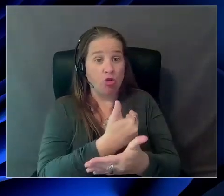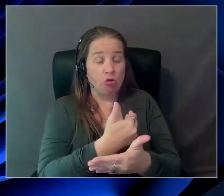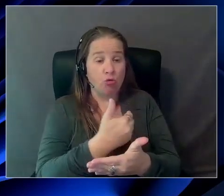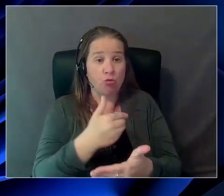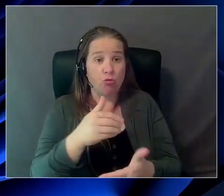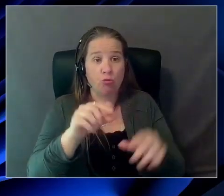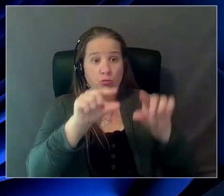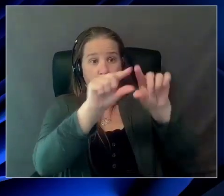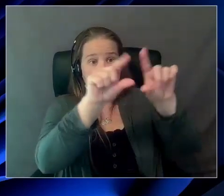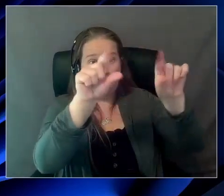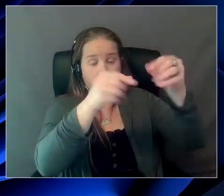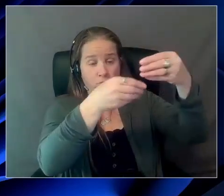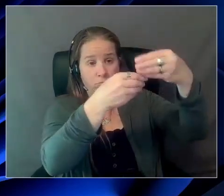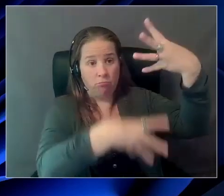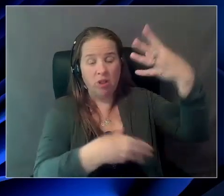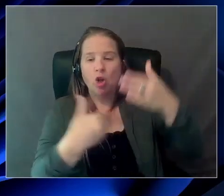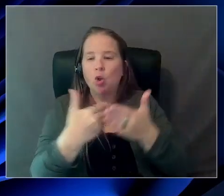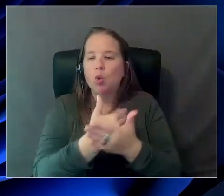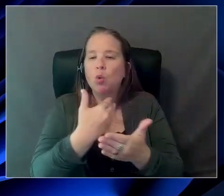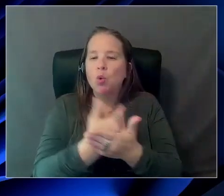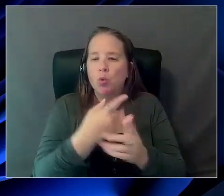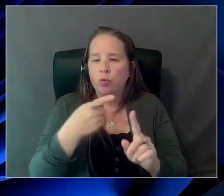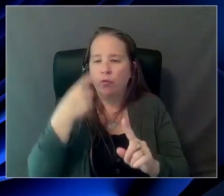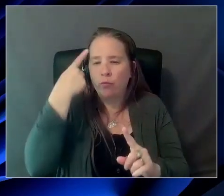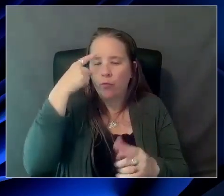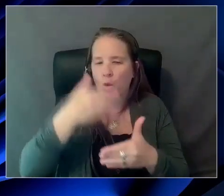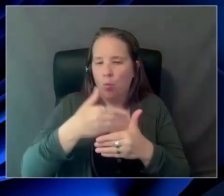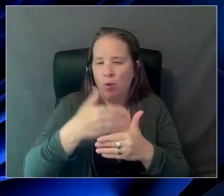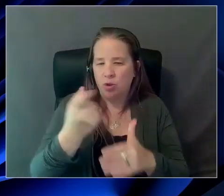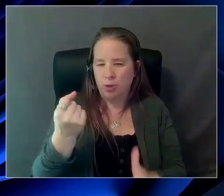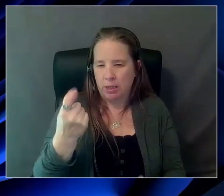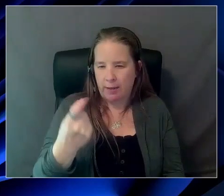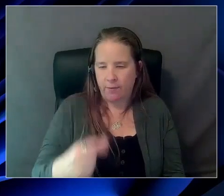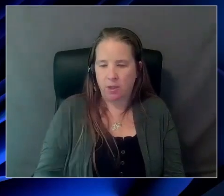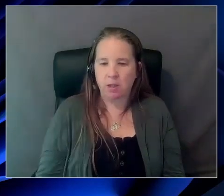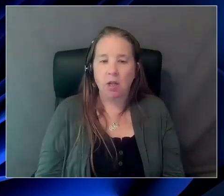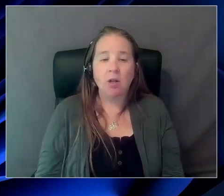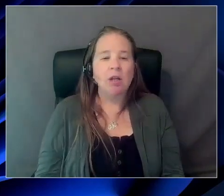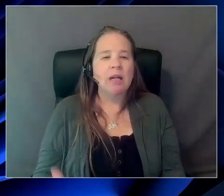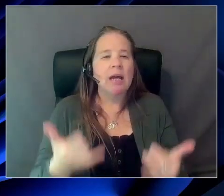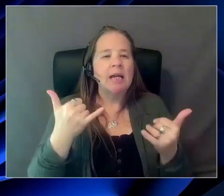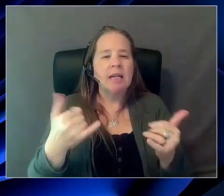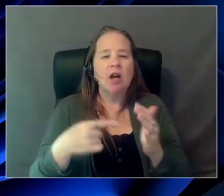In File Explorer, Windows 11. So what I'm going to do now is show you one more thing.